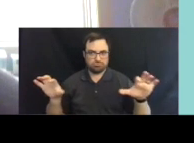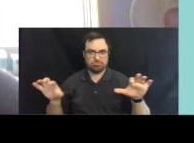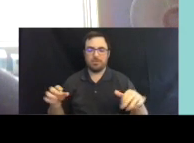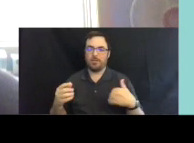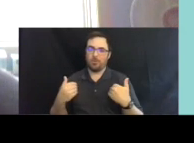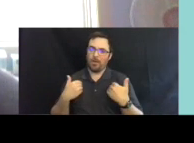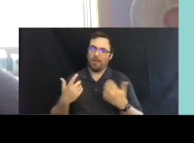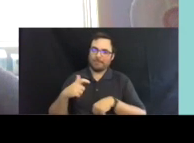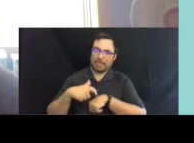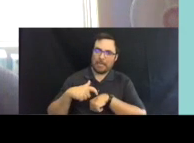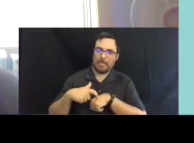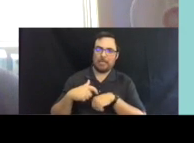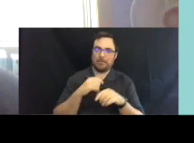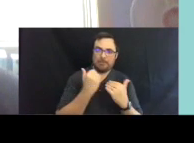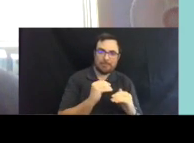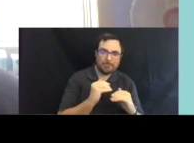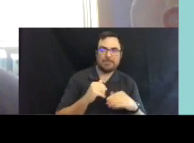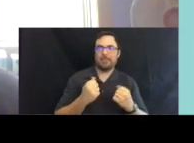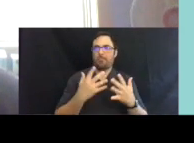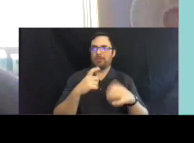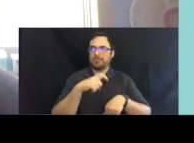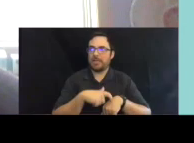amount of time and how much interaction you have with parents.